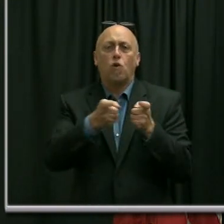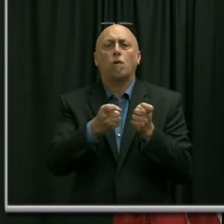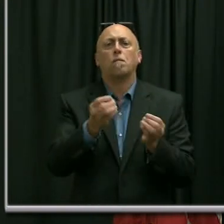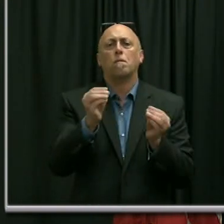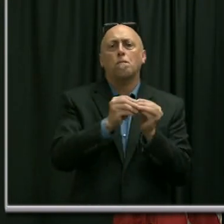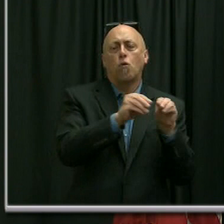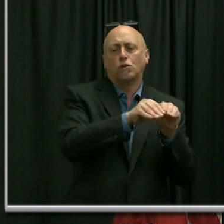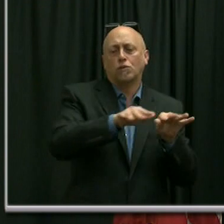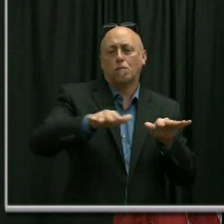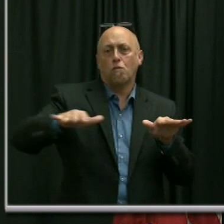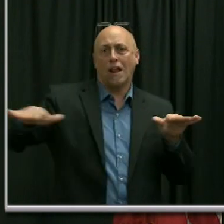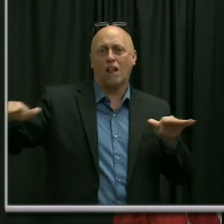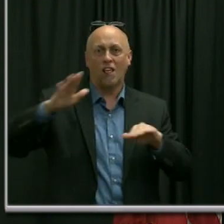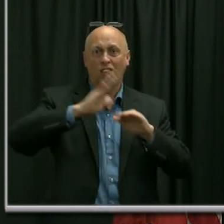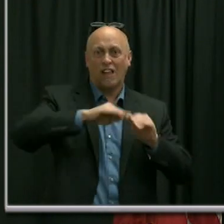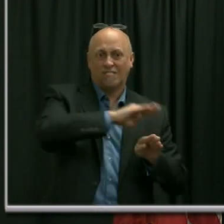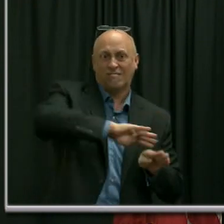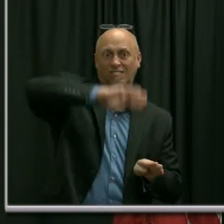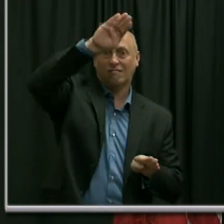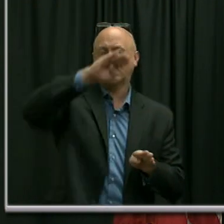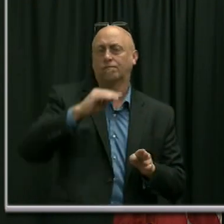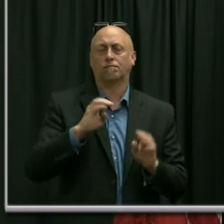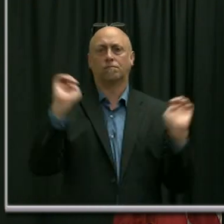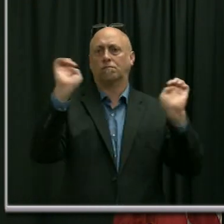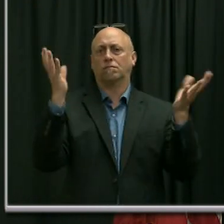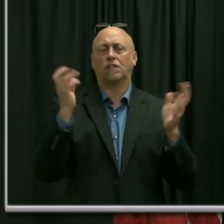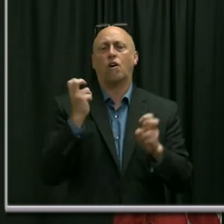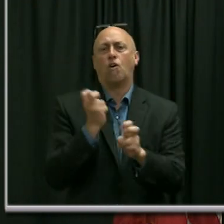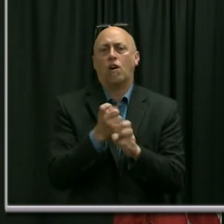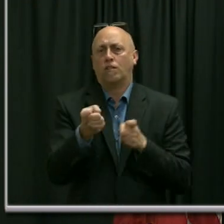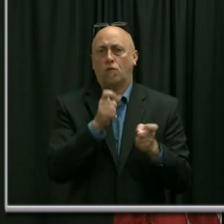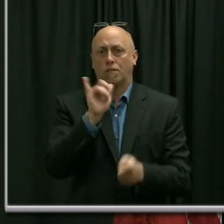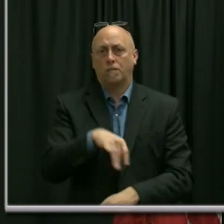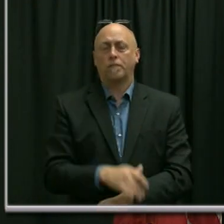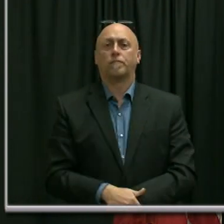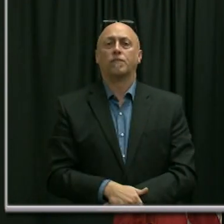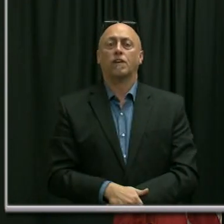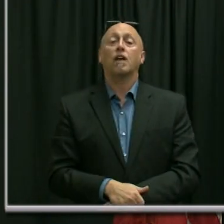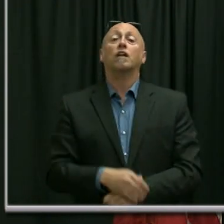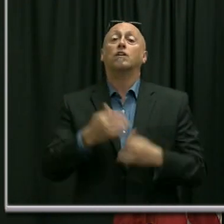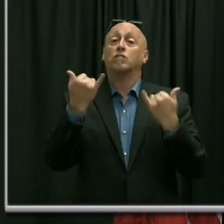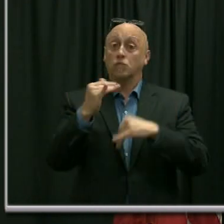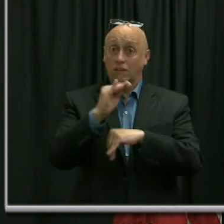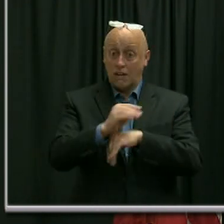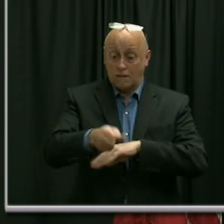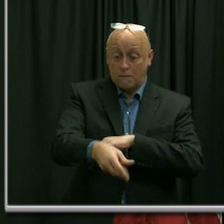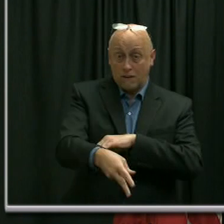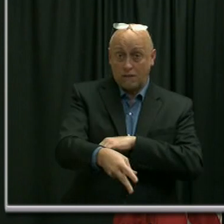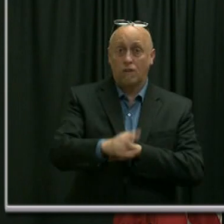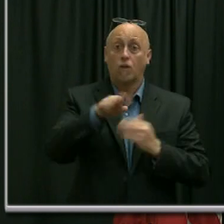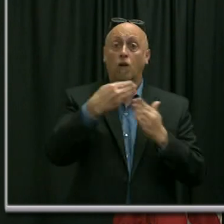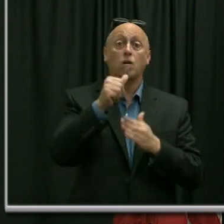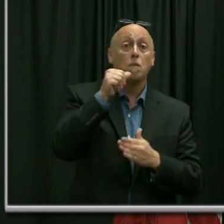HOME. BEGIN AT MIDNIGHT TONIGHT